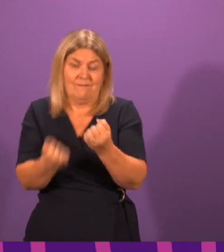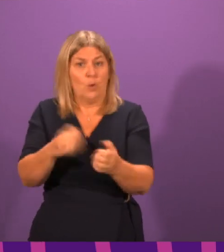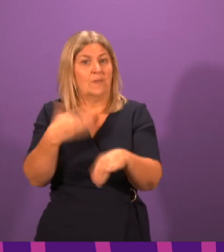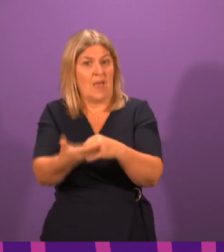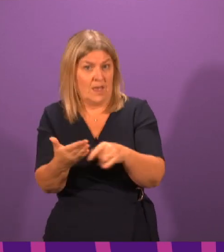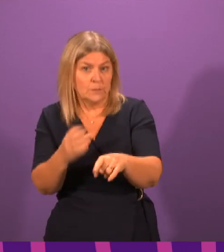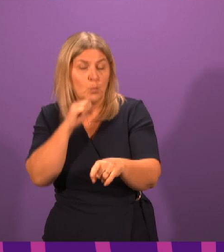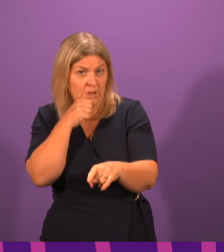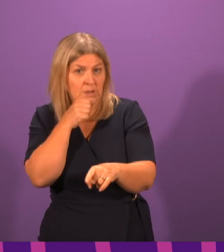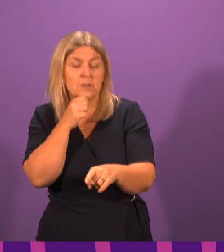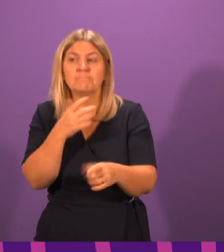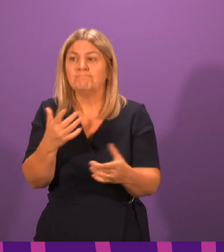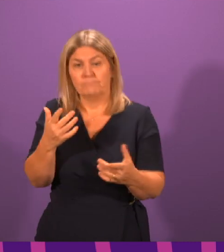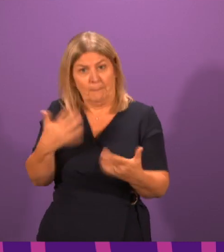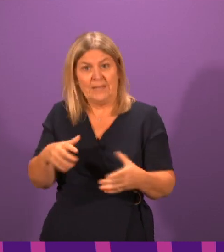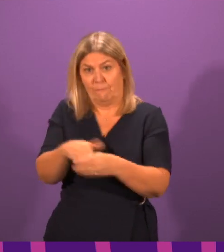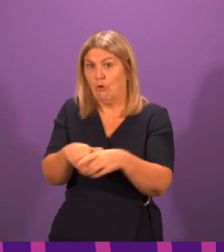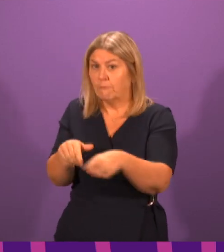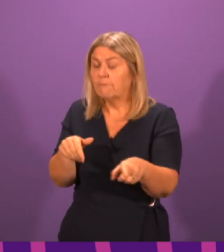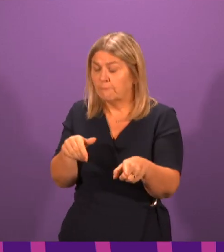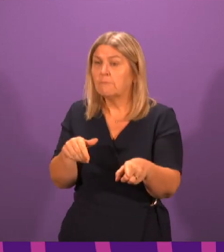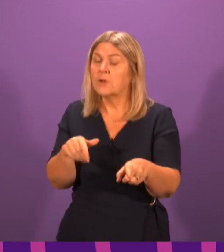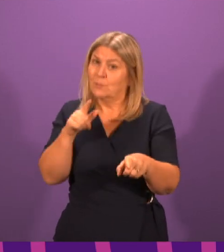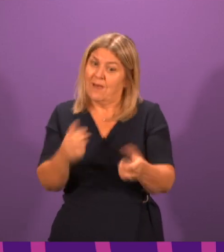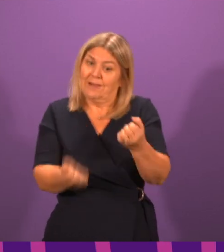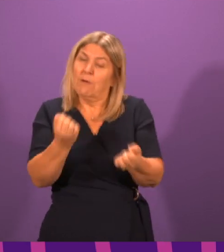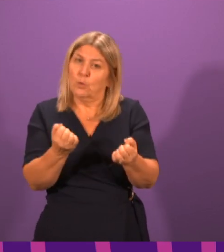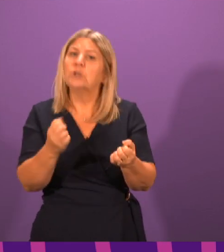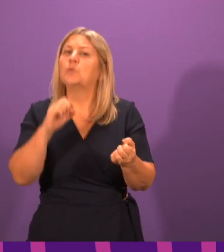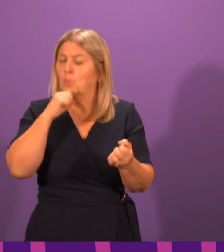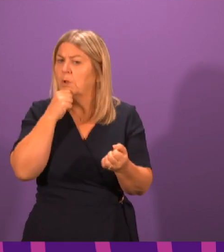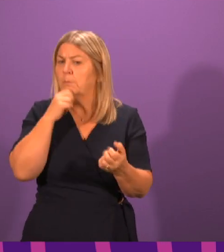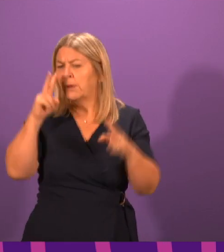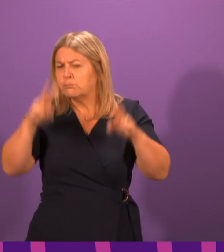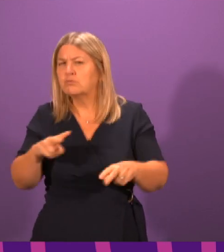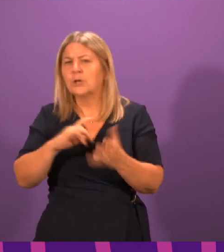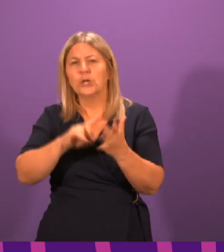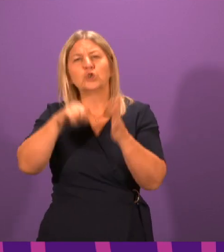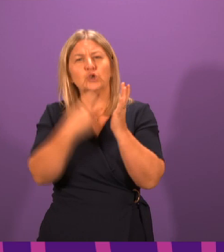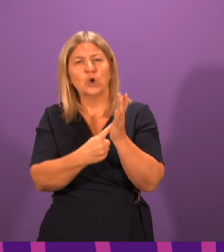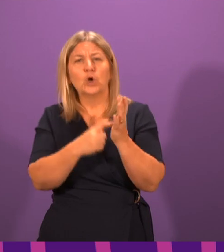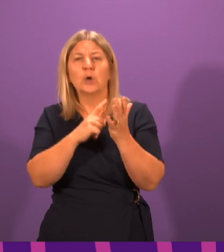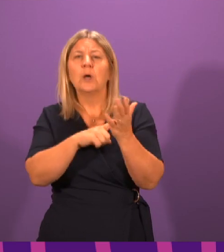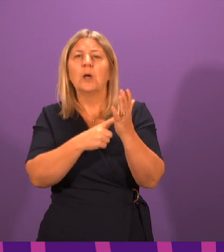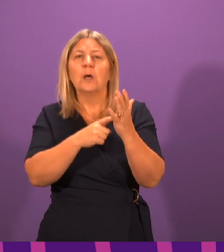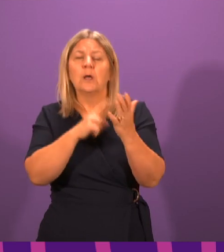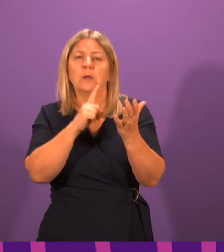its impact on them. That evaluation work will be overseen by Sir Lewis Ritchie, who is a general